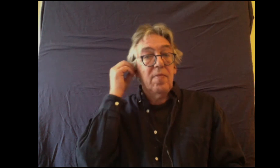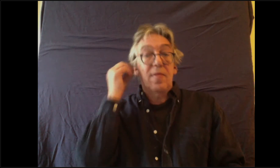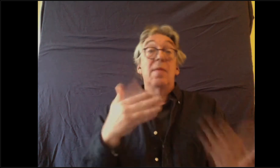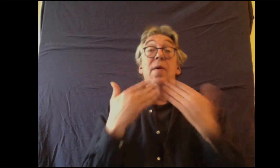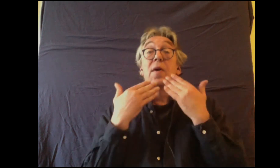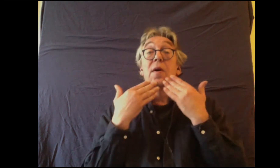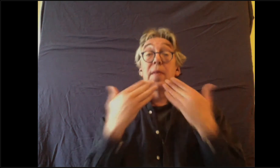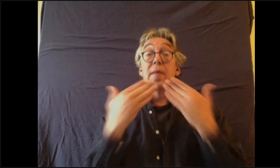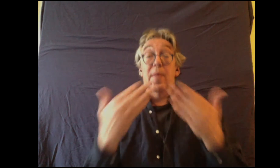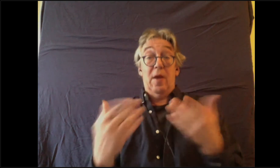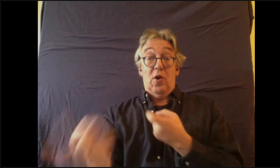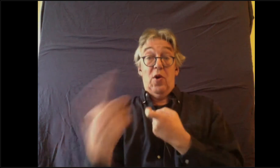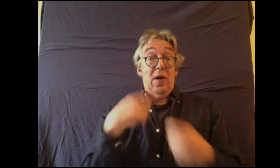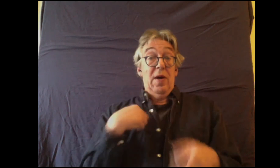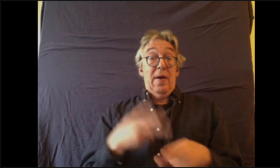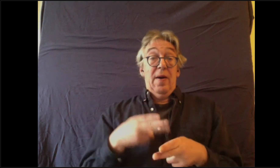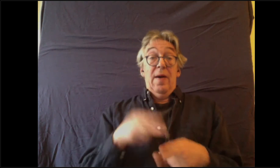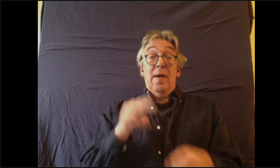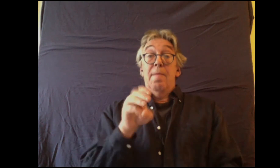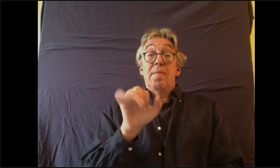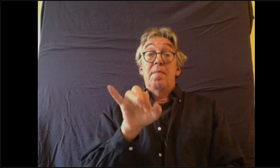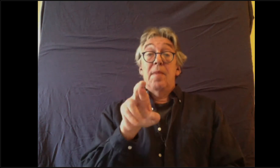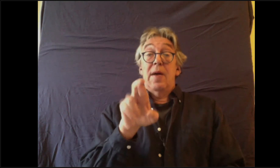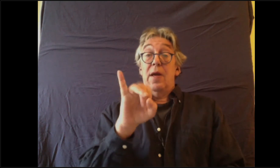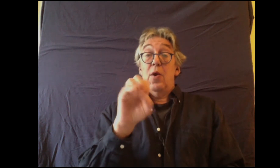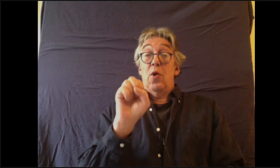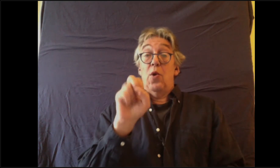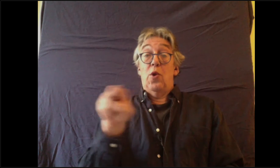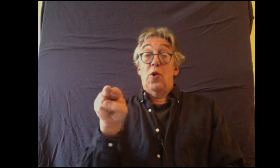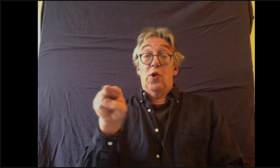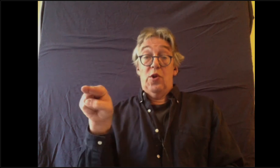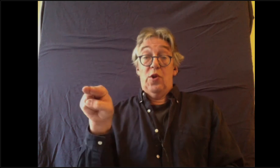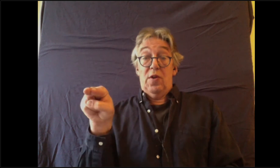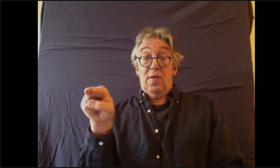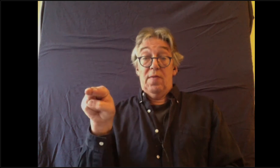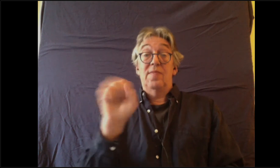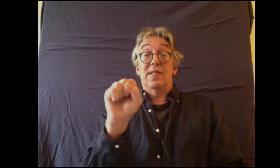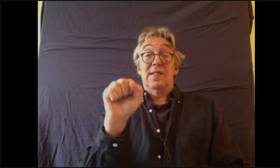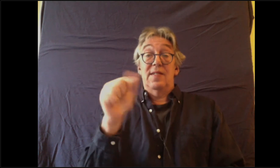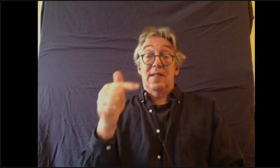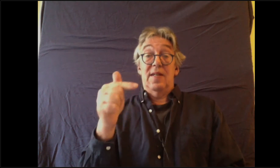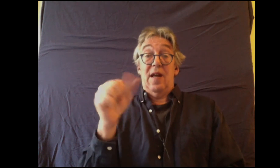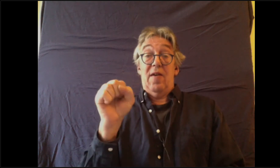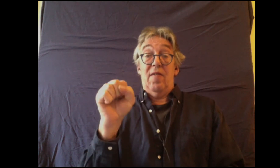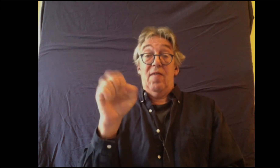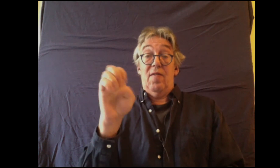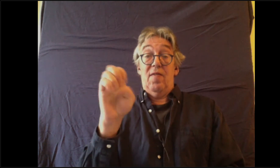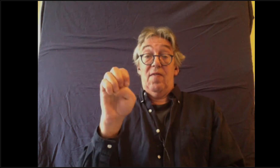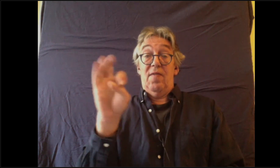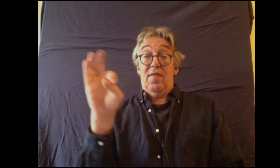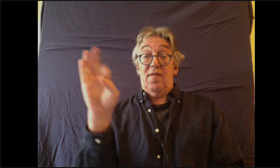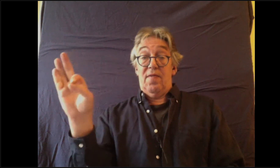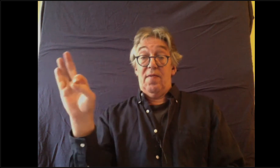I'm Marion Steff. And I work for the European Disability Forum. I hope you can all hear me well.